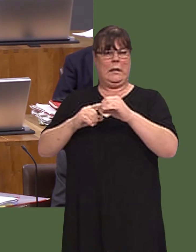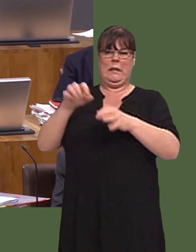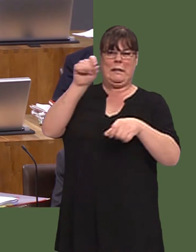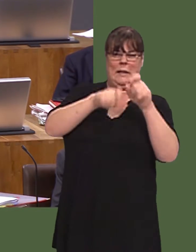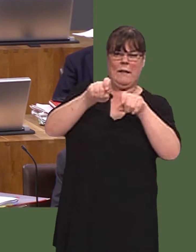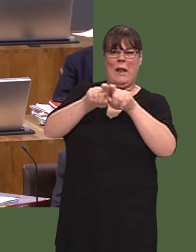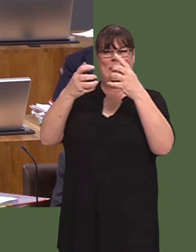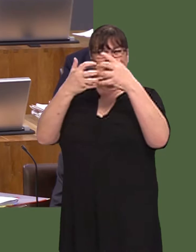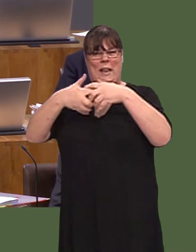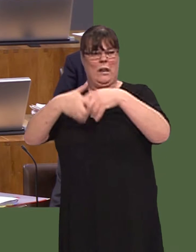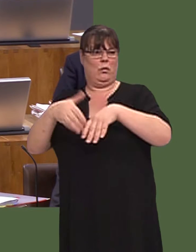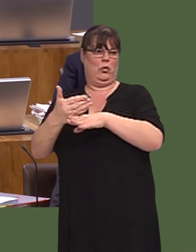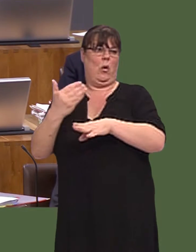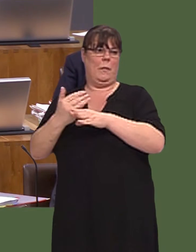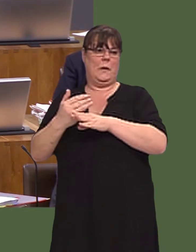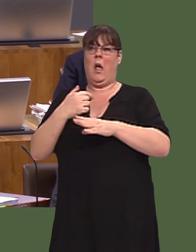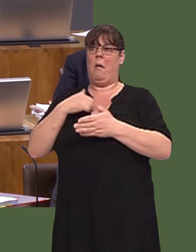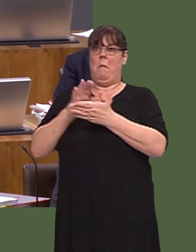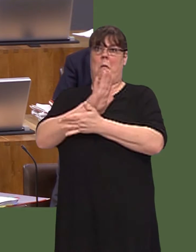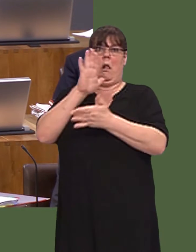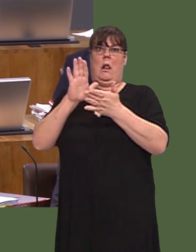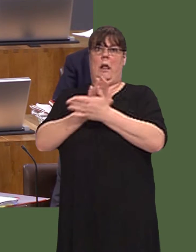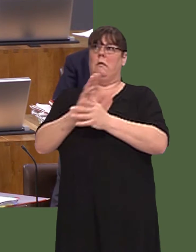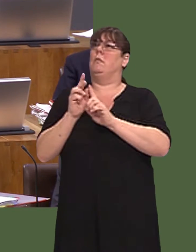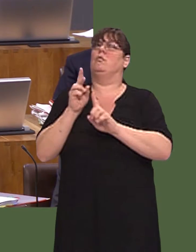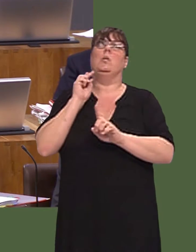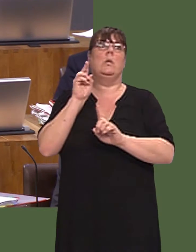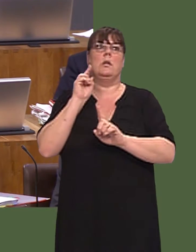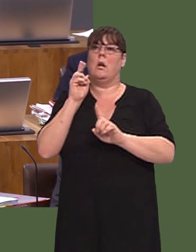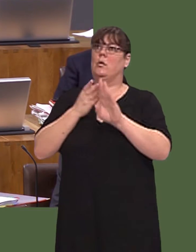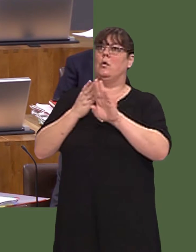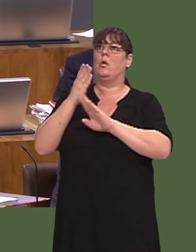In addition to that, it was my pleasure the week before last to spend time in the north